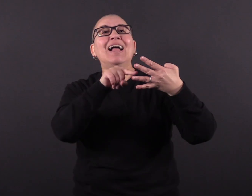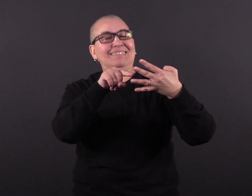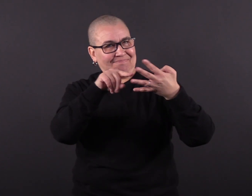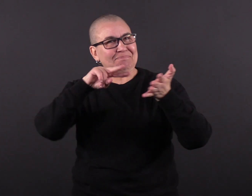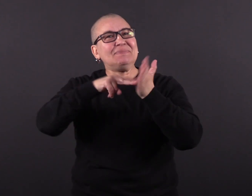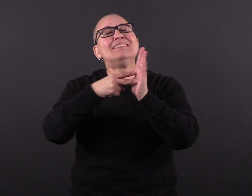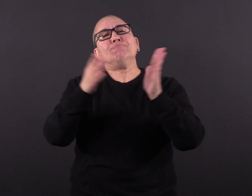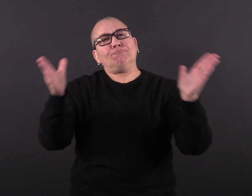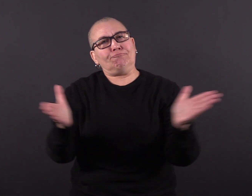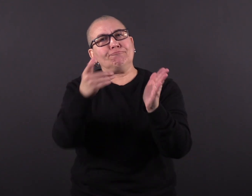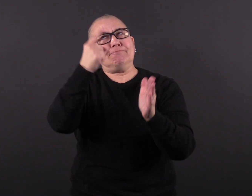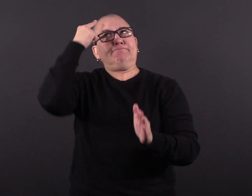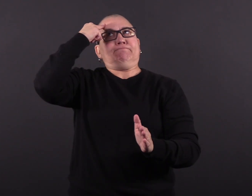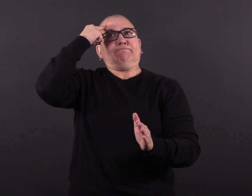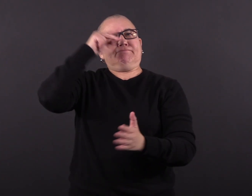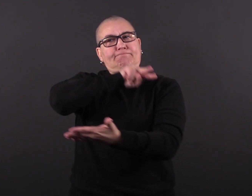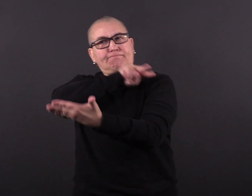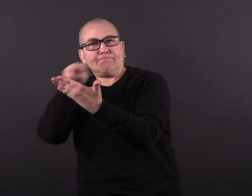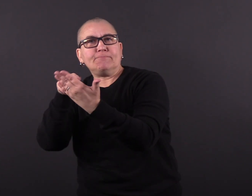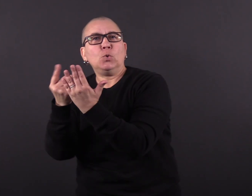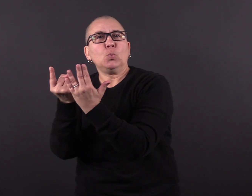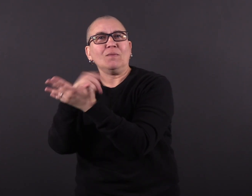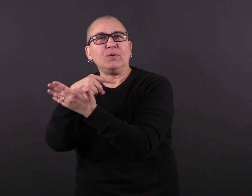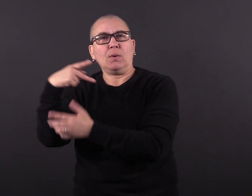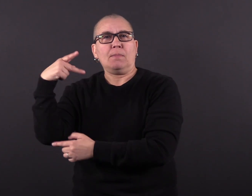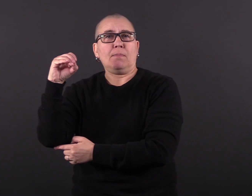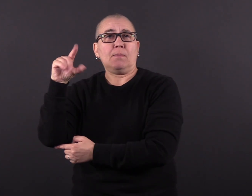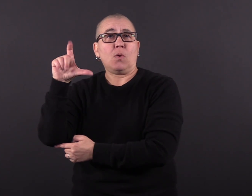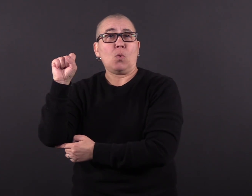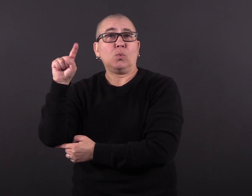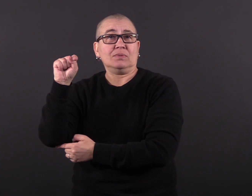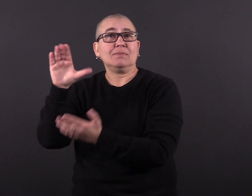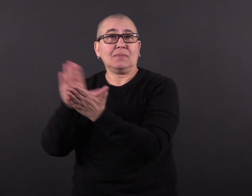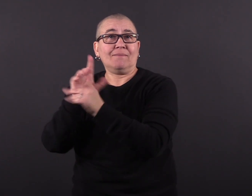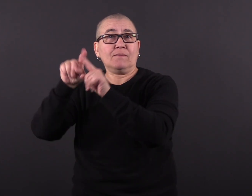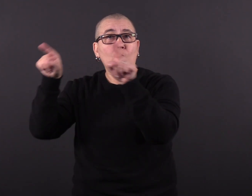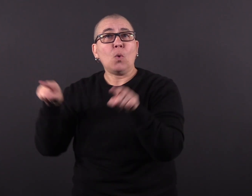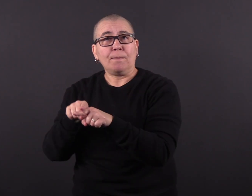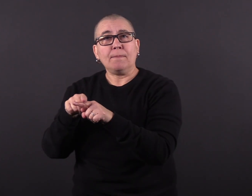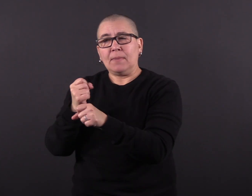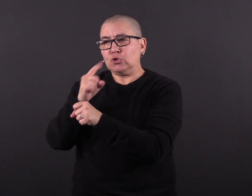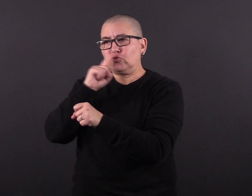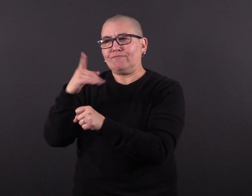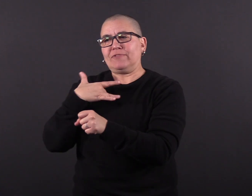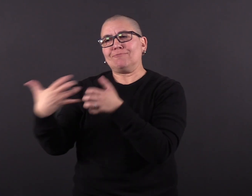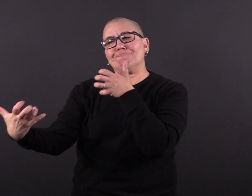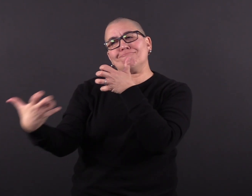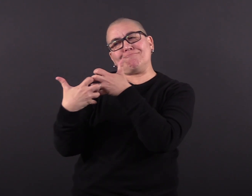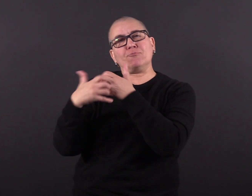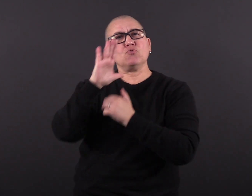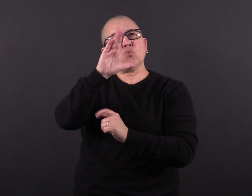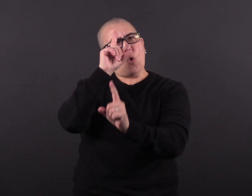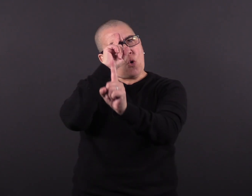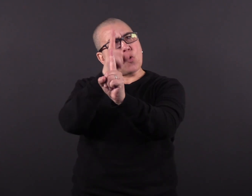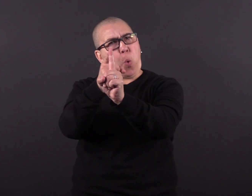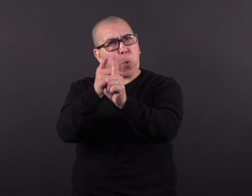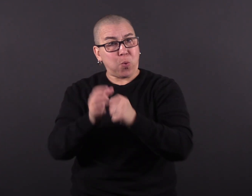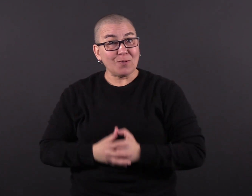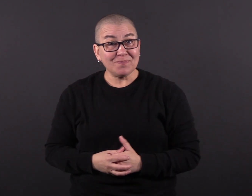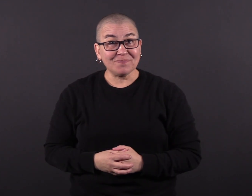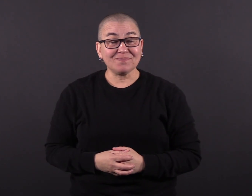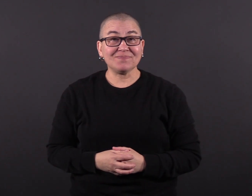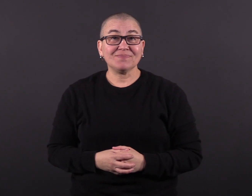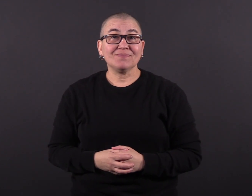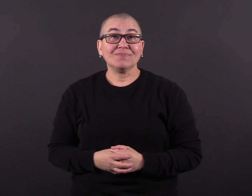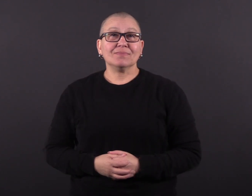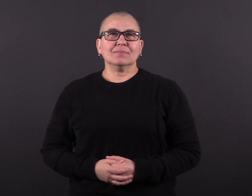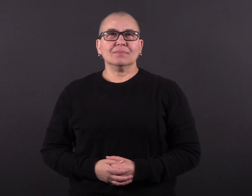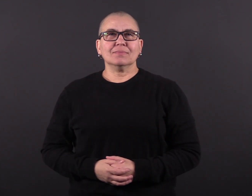it is good practice to review the POLST form and make any updates necessary.